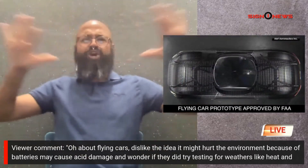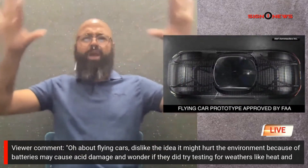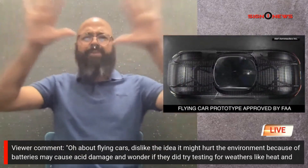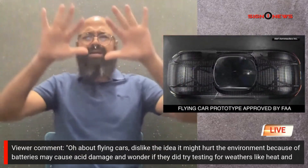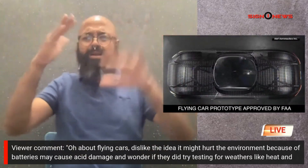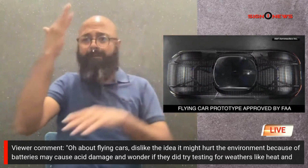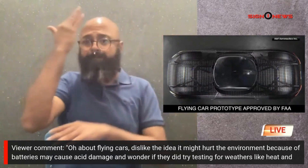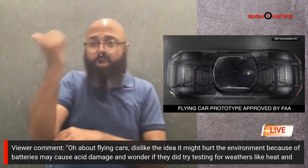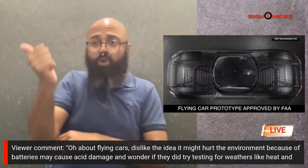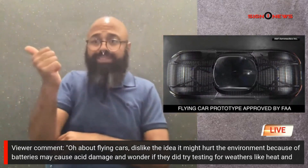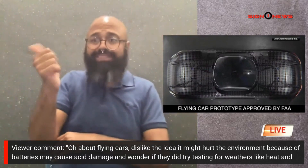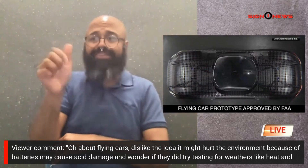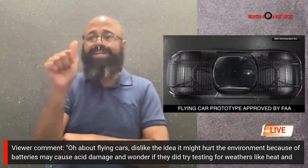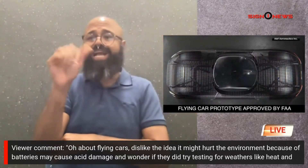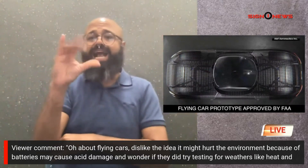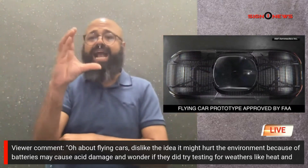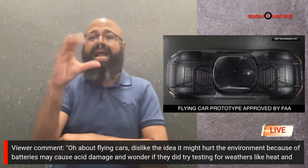of the acid damage from batteries